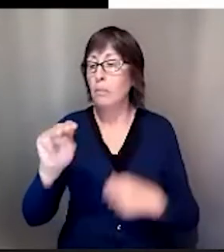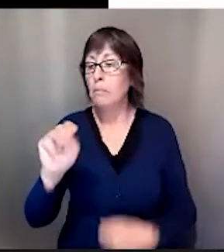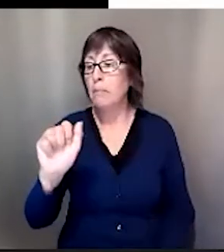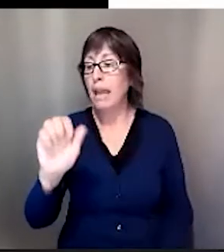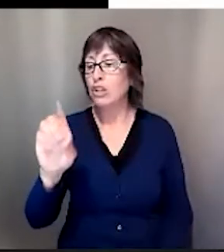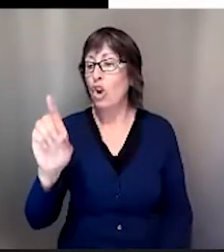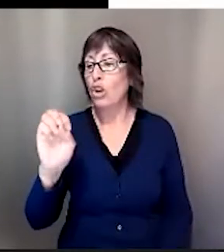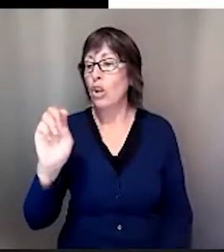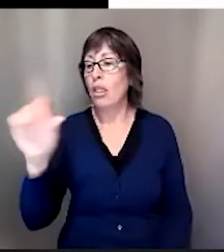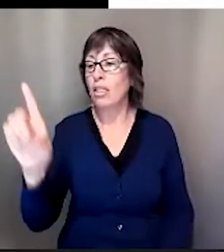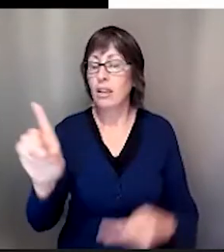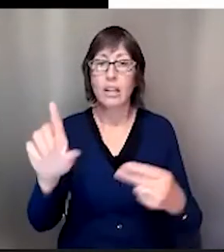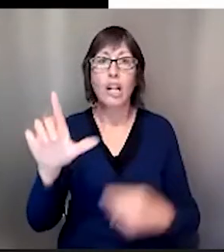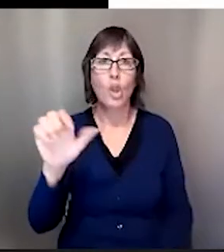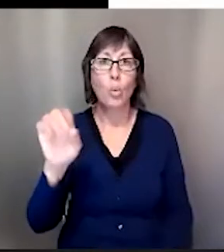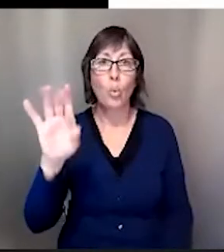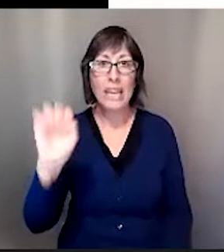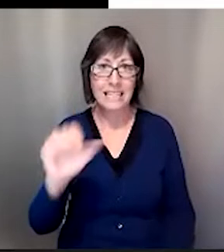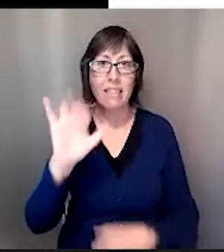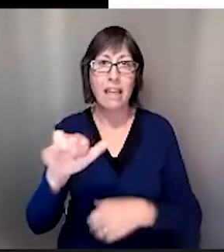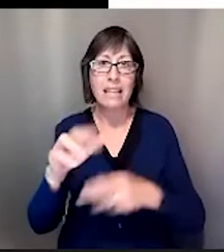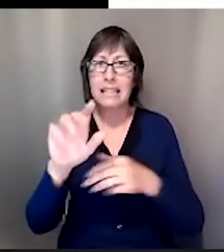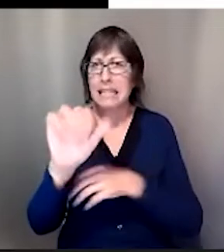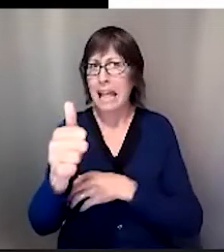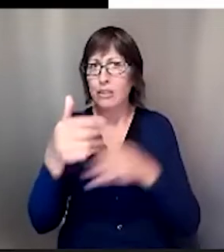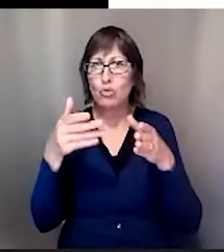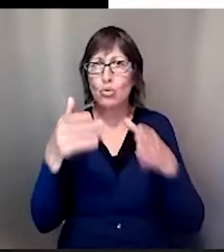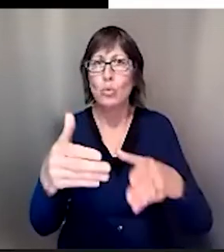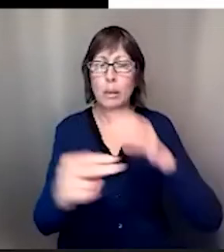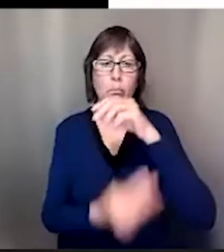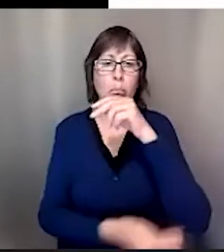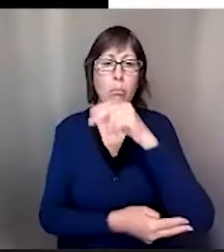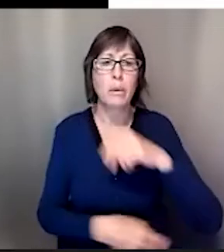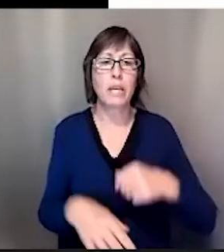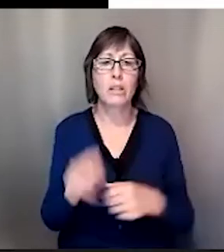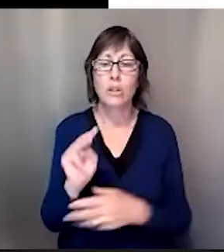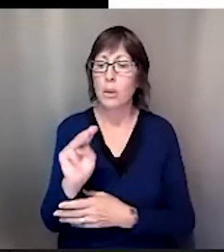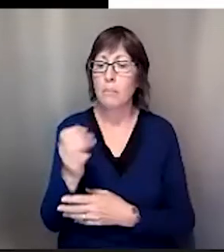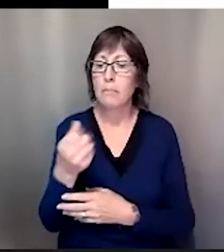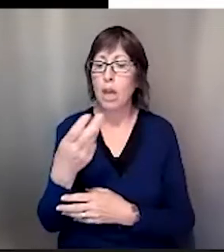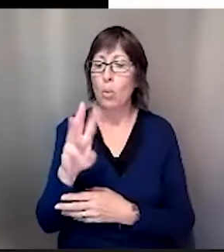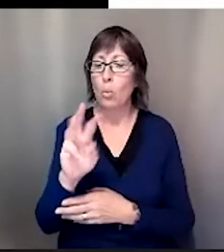(MacDonald Avenue S.E.), Louise (10th Street N.W.), Mewata (14th Street S.W.), Reconciliation